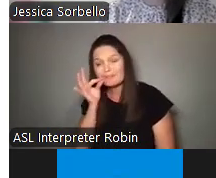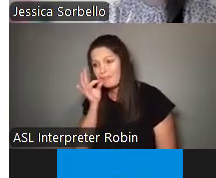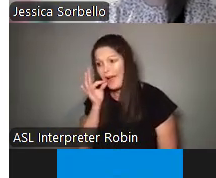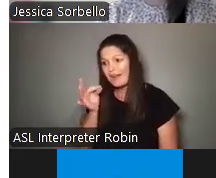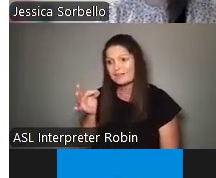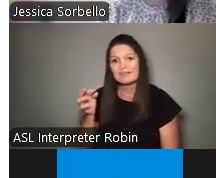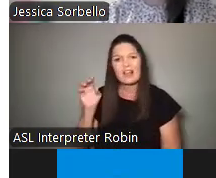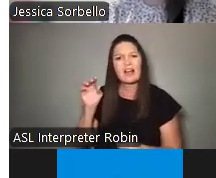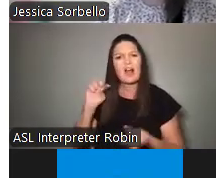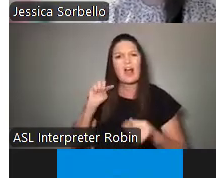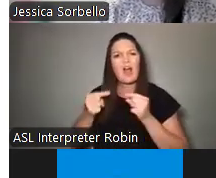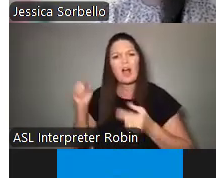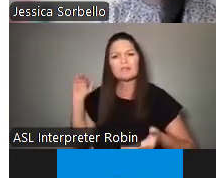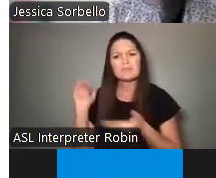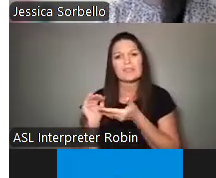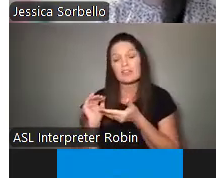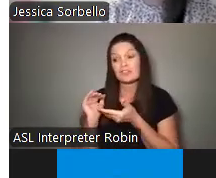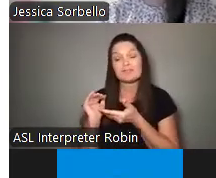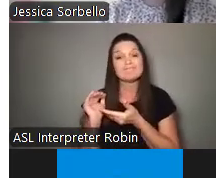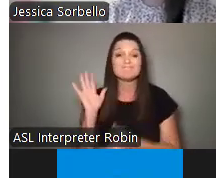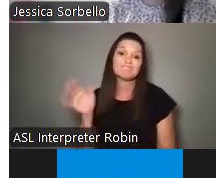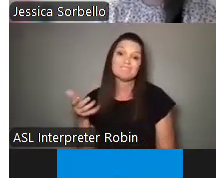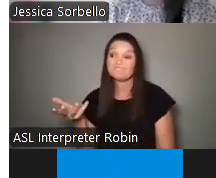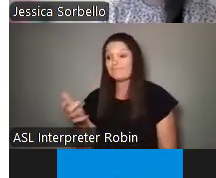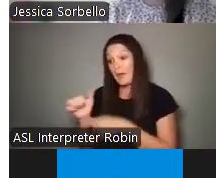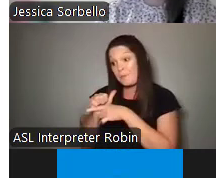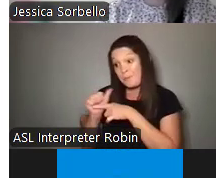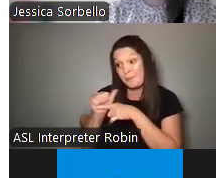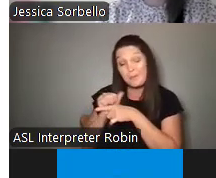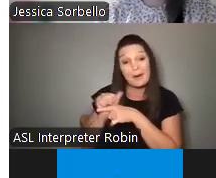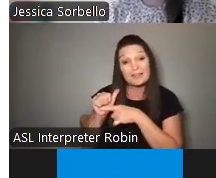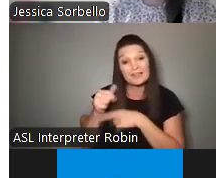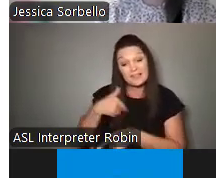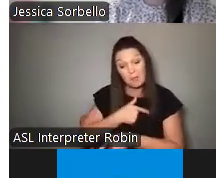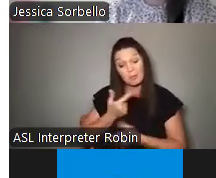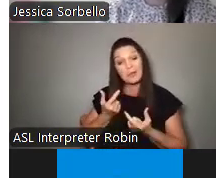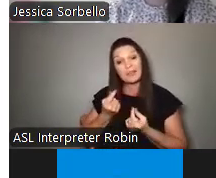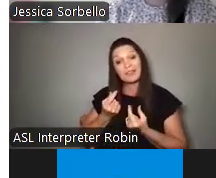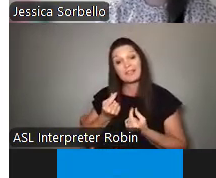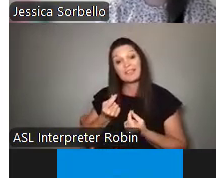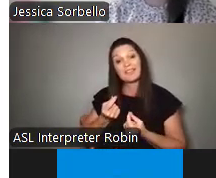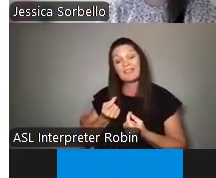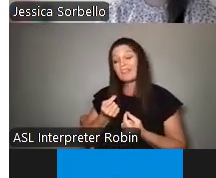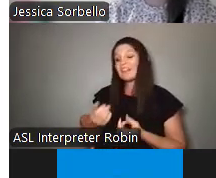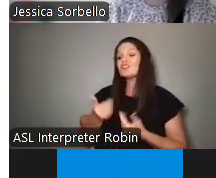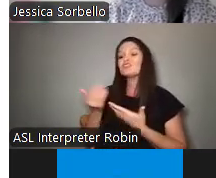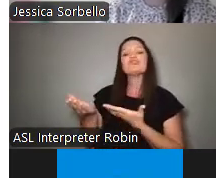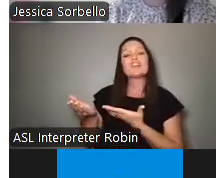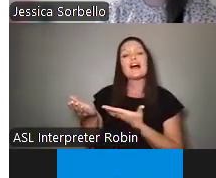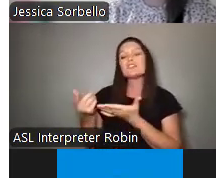»SPEAKER: This is Laura again and I was getting to that because being totally